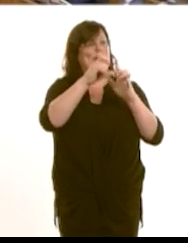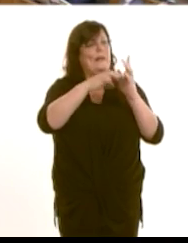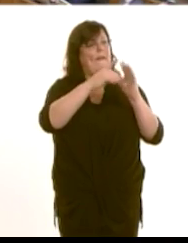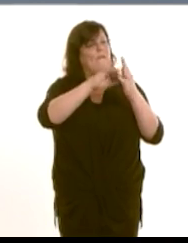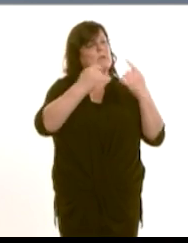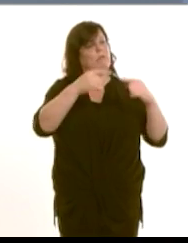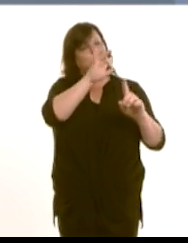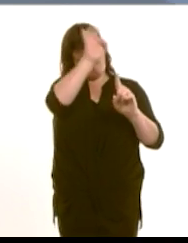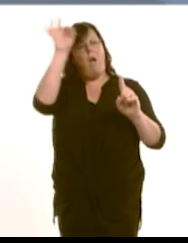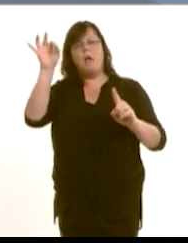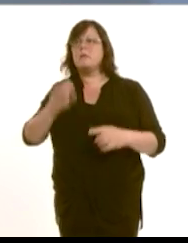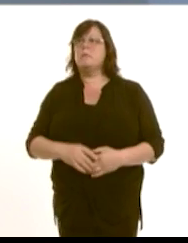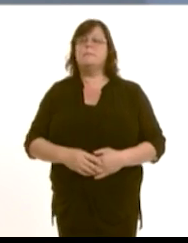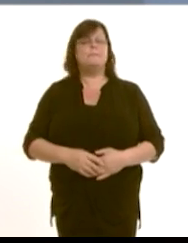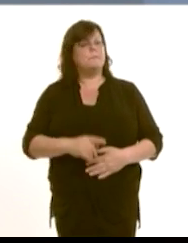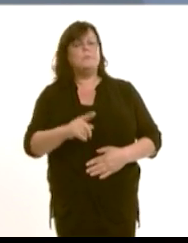First Minister, with all the politics that are going on in the country at the moment,